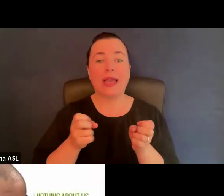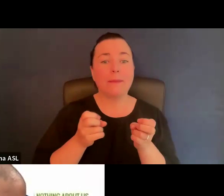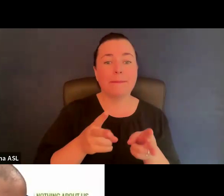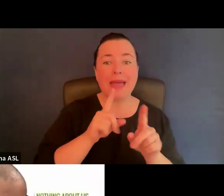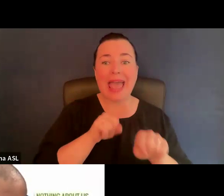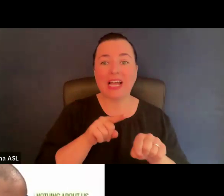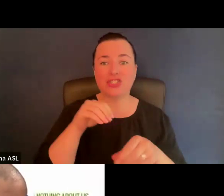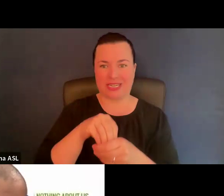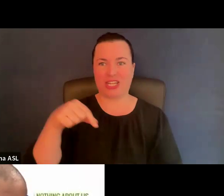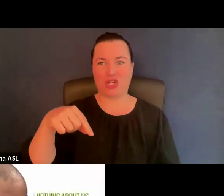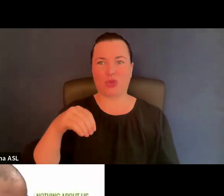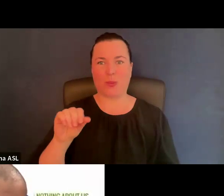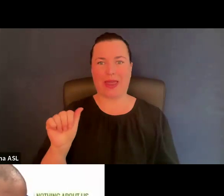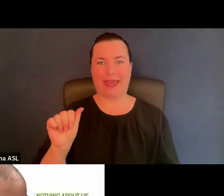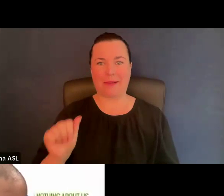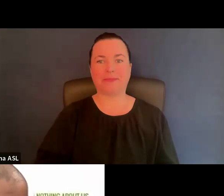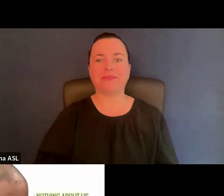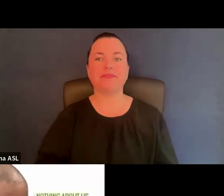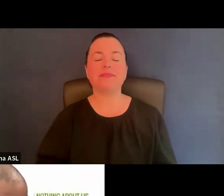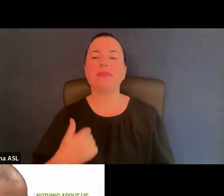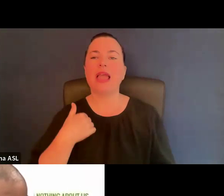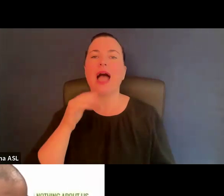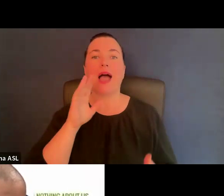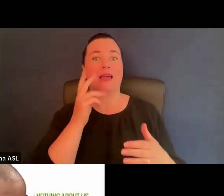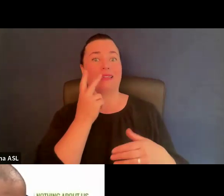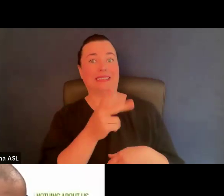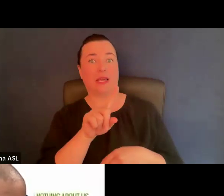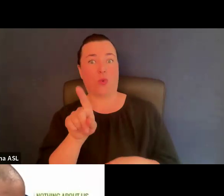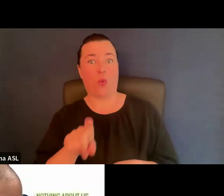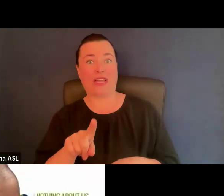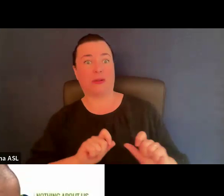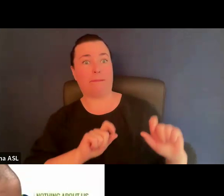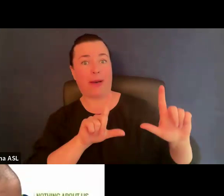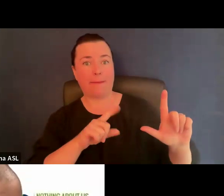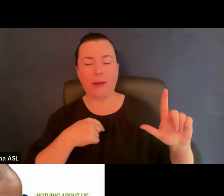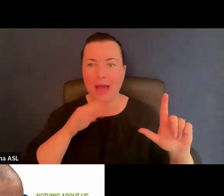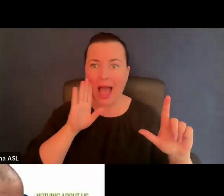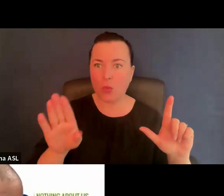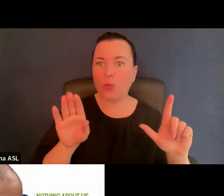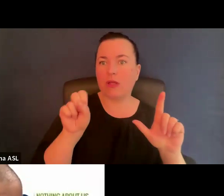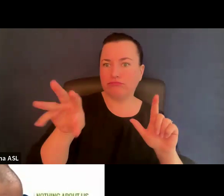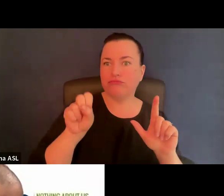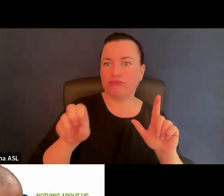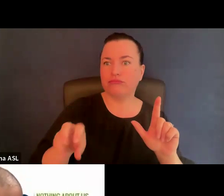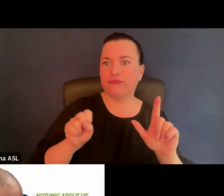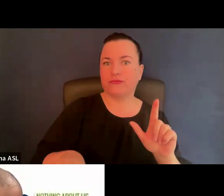So I will read the questions aloud as they appear on the screen. Please start poll question number one,